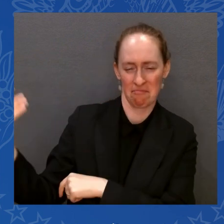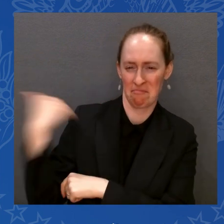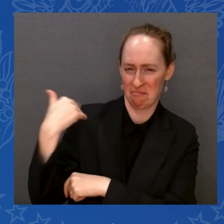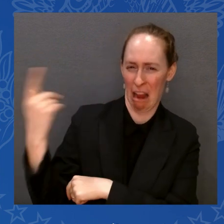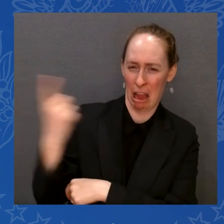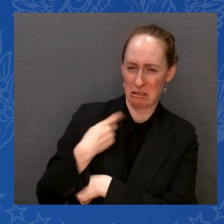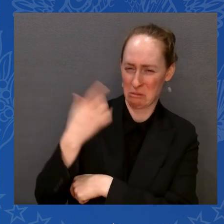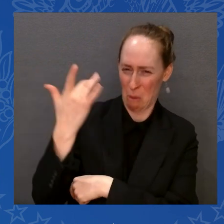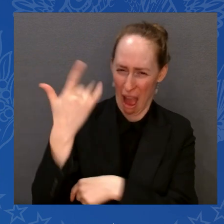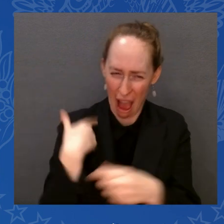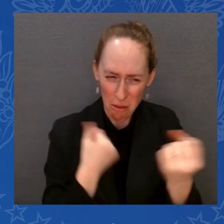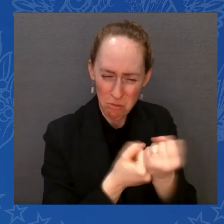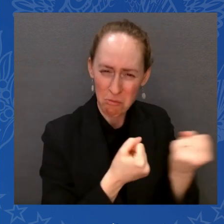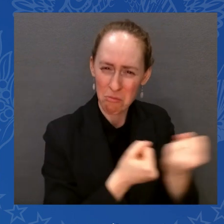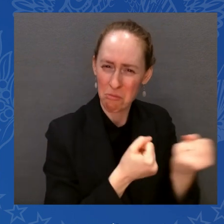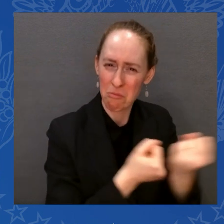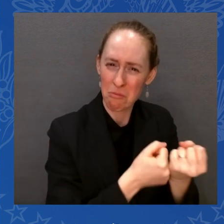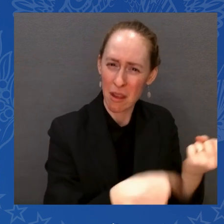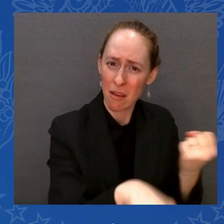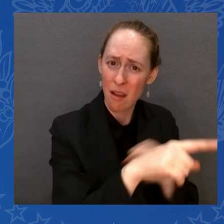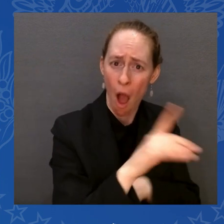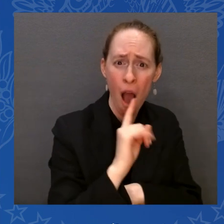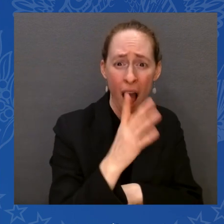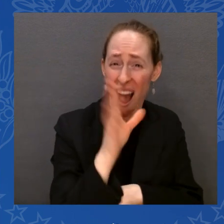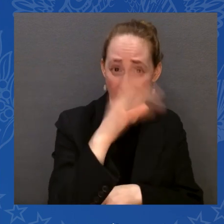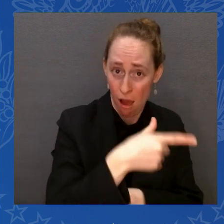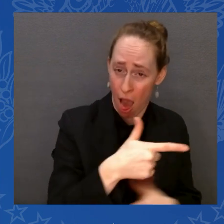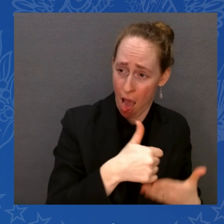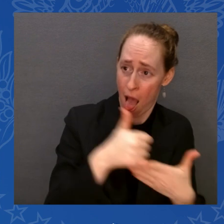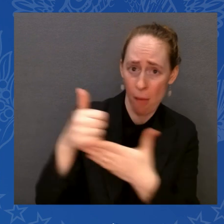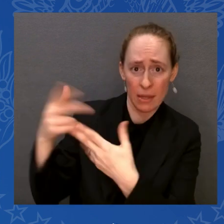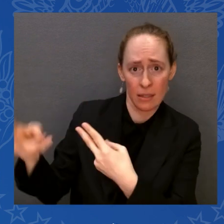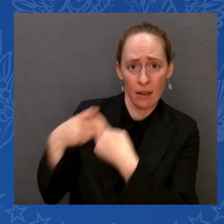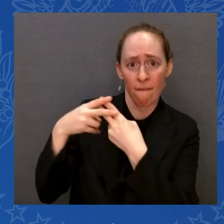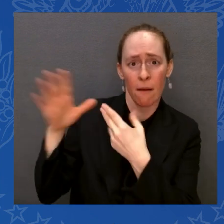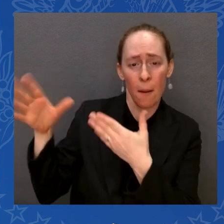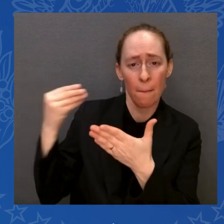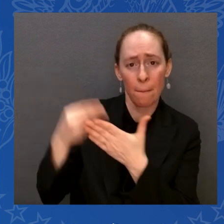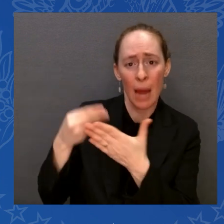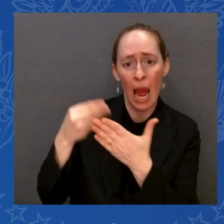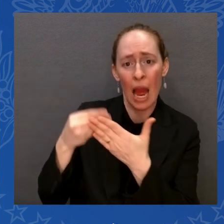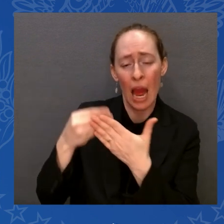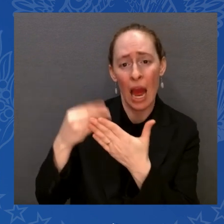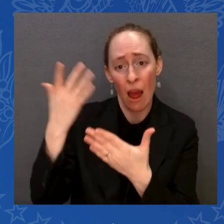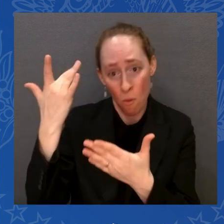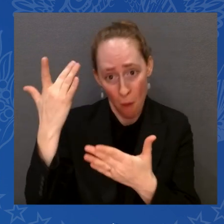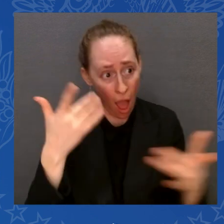What you do lasts. What you do lasts. And through the American Rescue Plan,